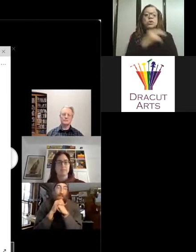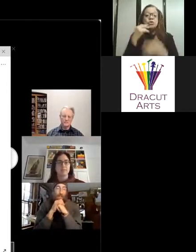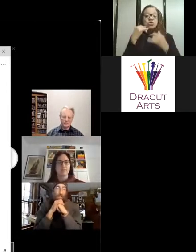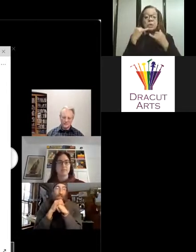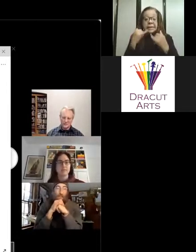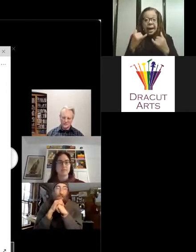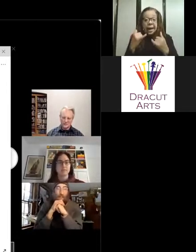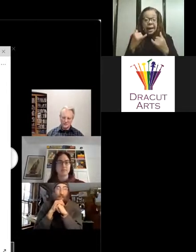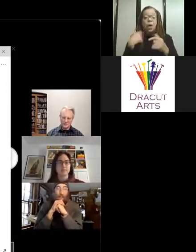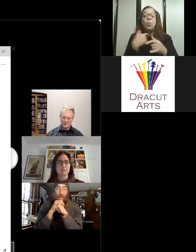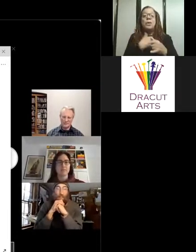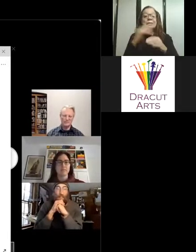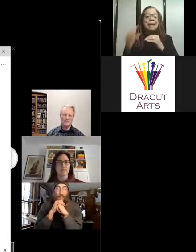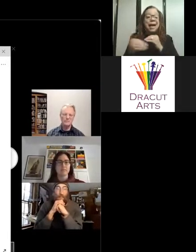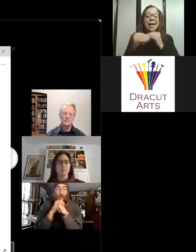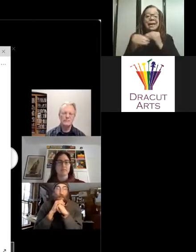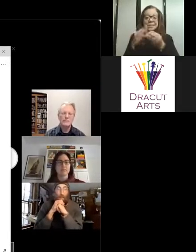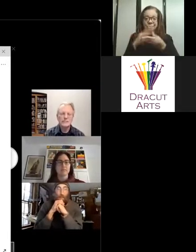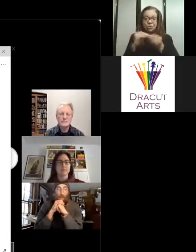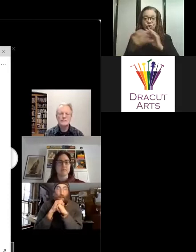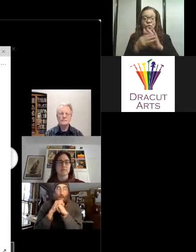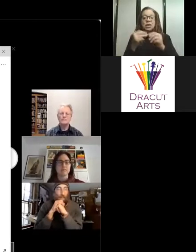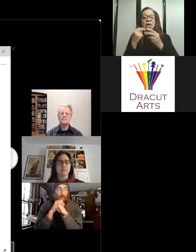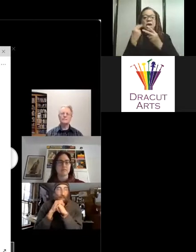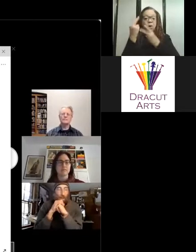letters and stories, we can go visit what was called the Freedman Village, the